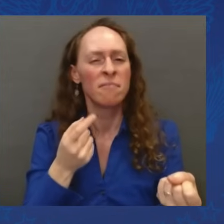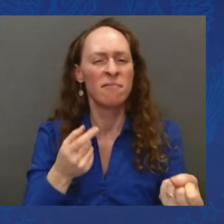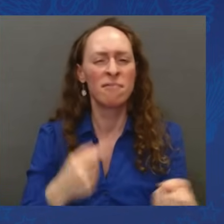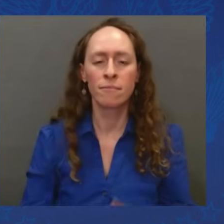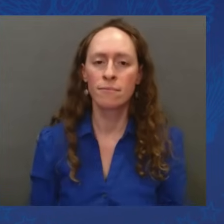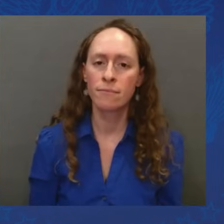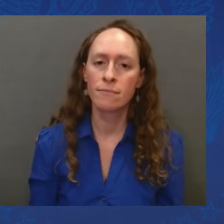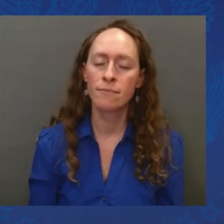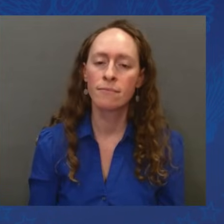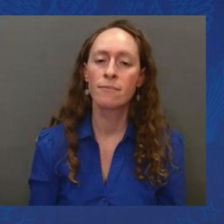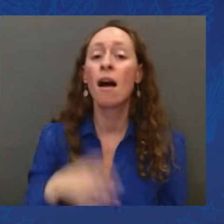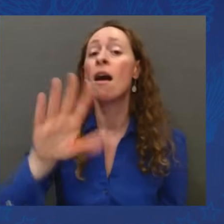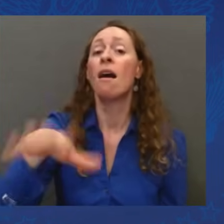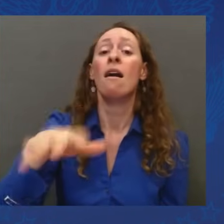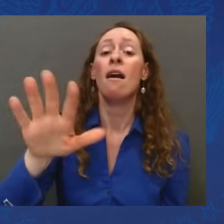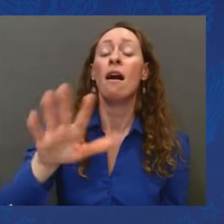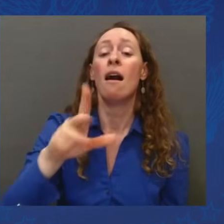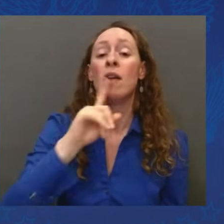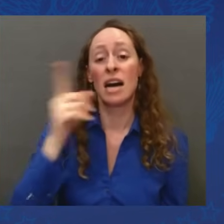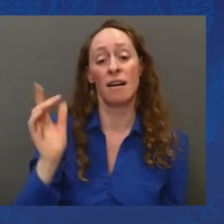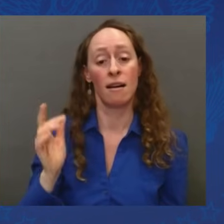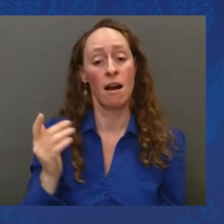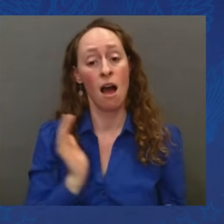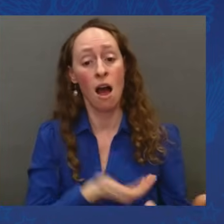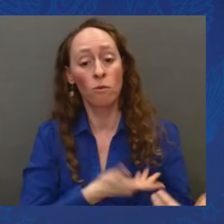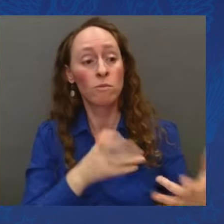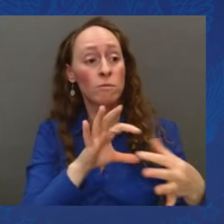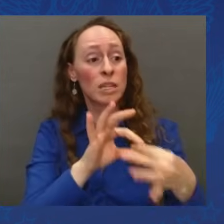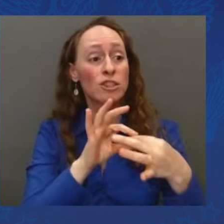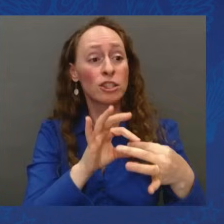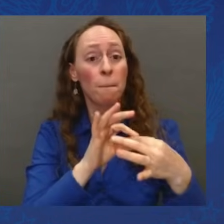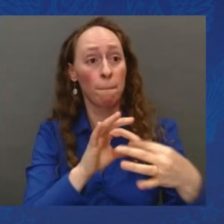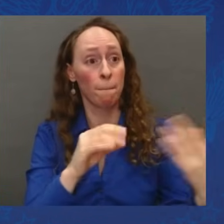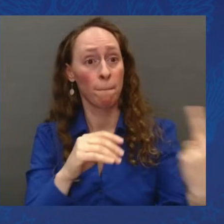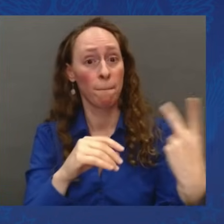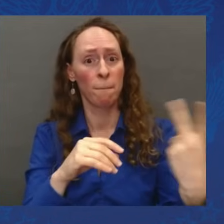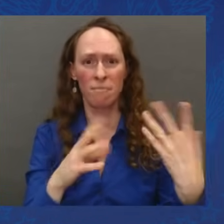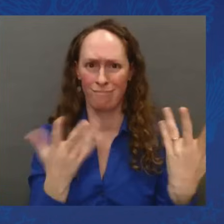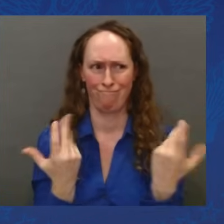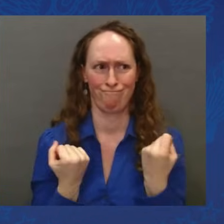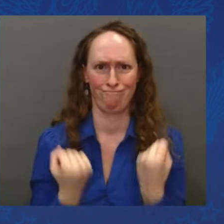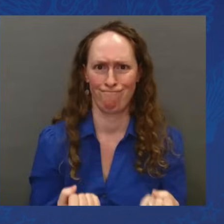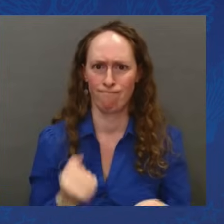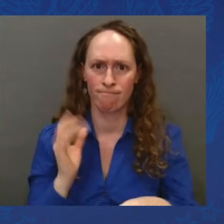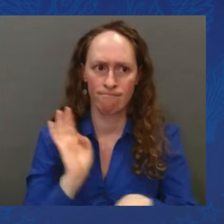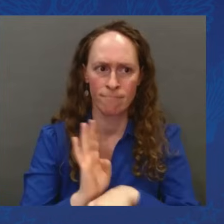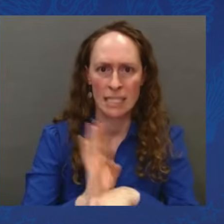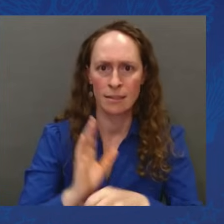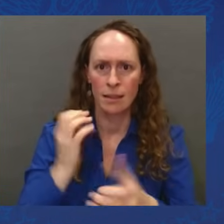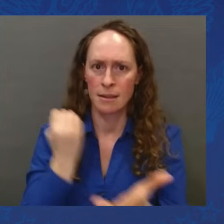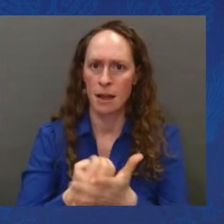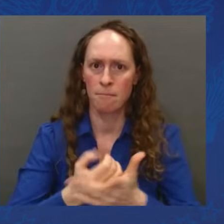But my responsibility is to make it -- make this rational and manageable